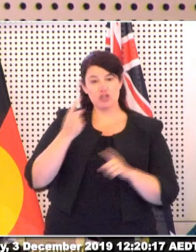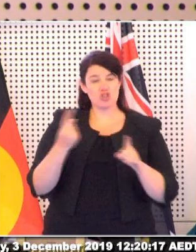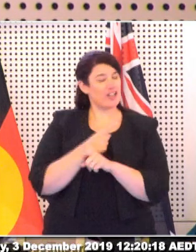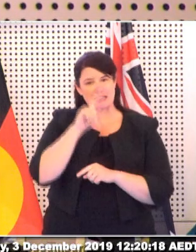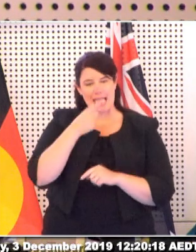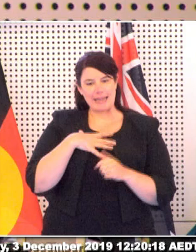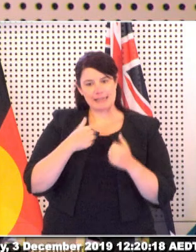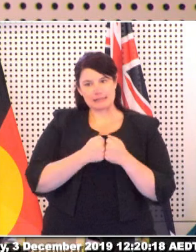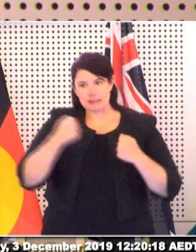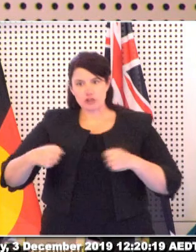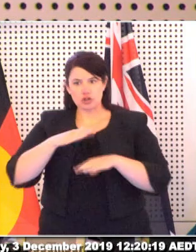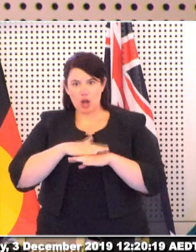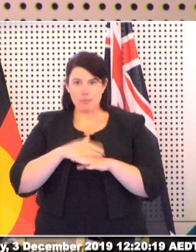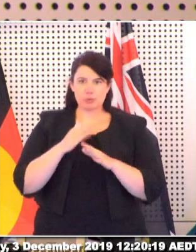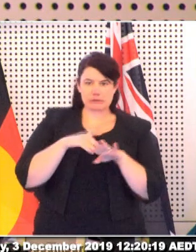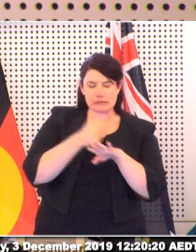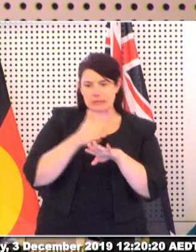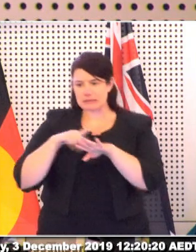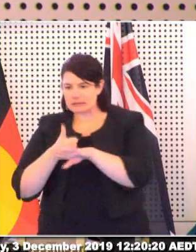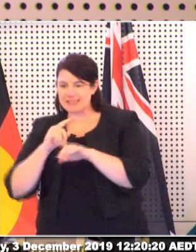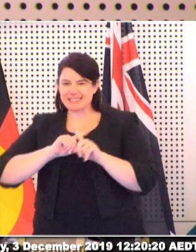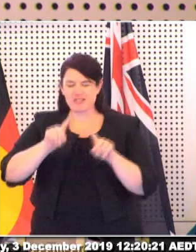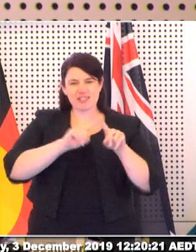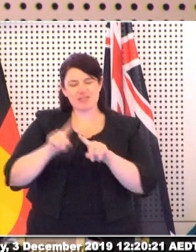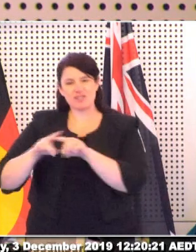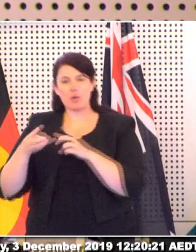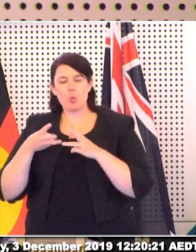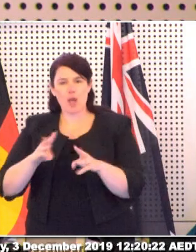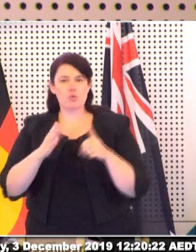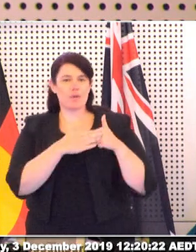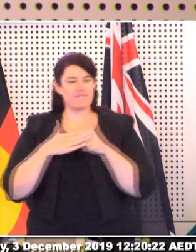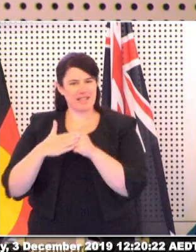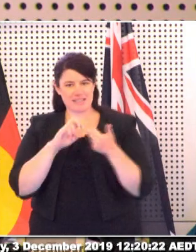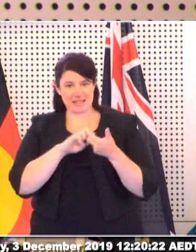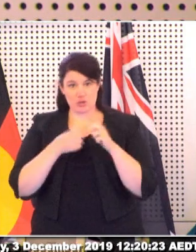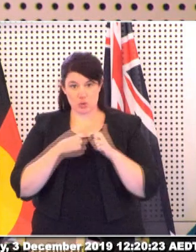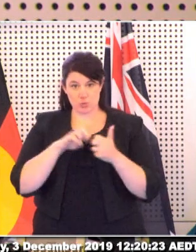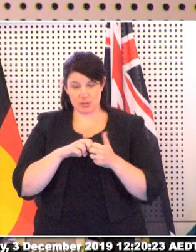What I rather get from your analysis is that you reject the notion of a simple